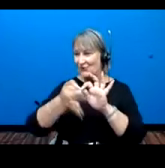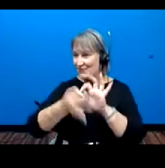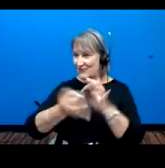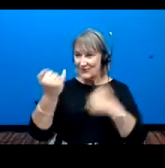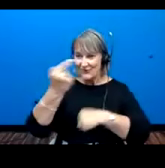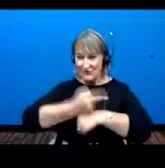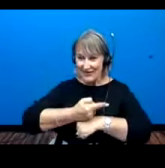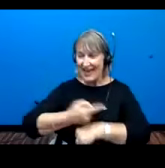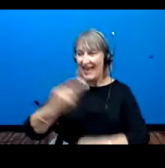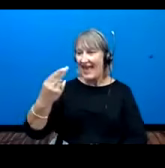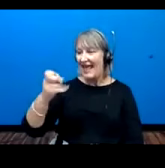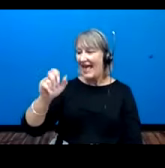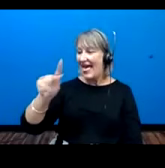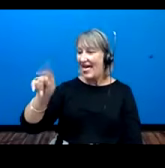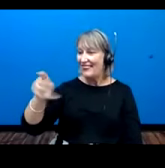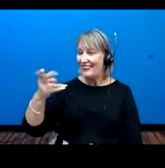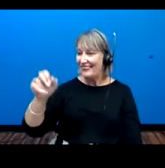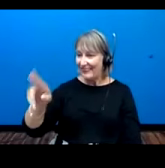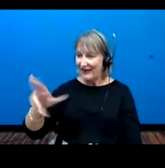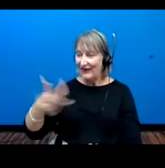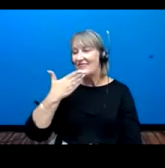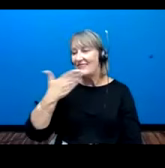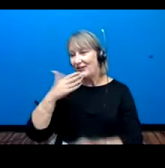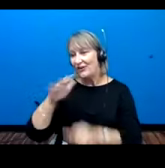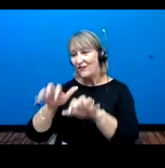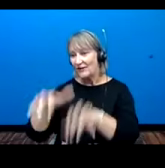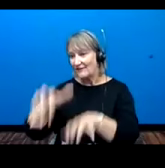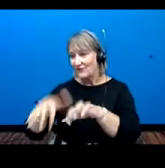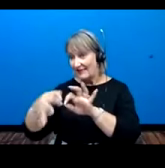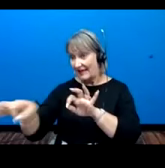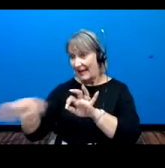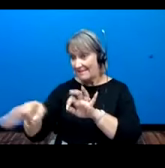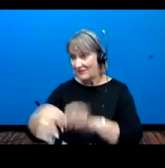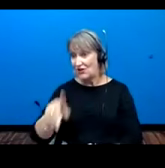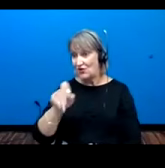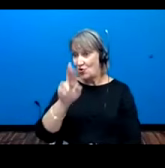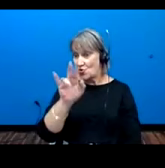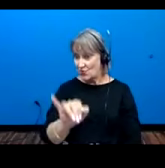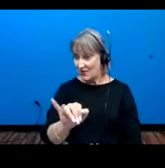so appreciate you doing our captioning. And Tori, excellent job on pulling together